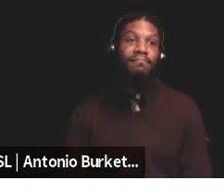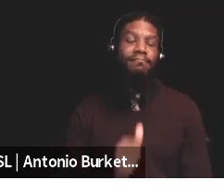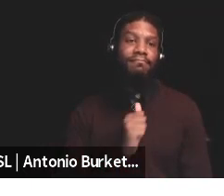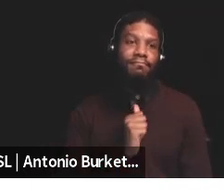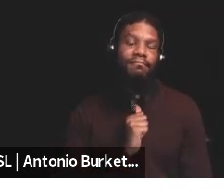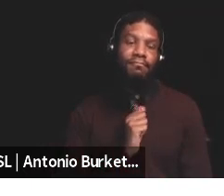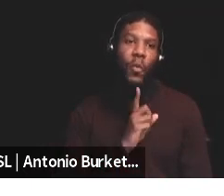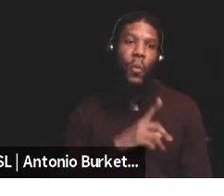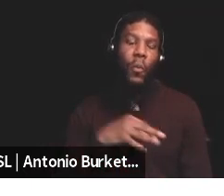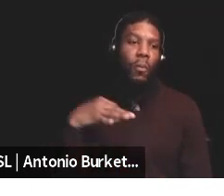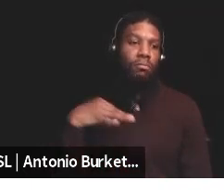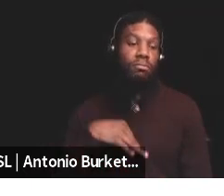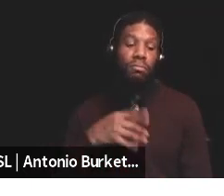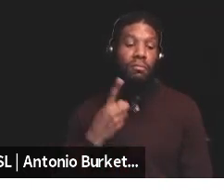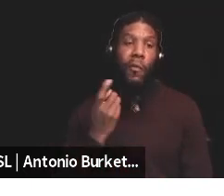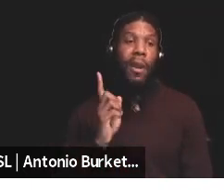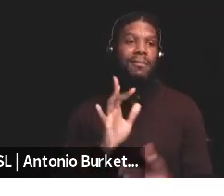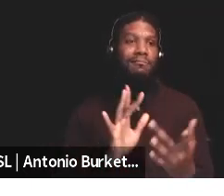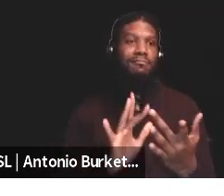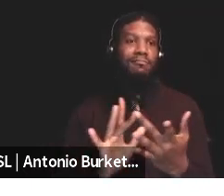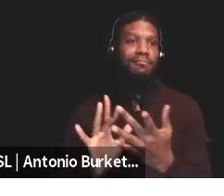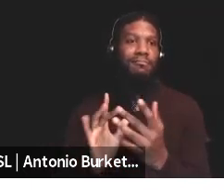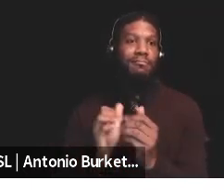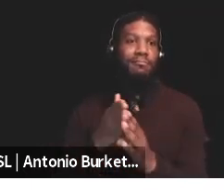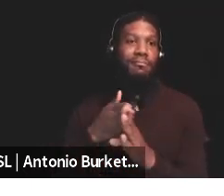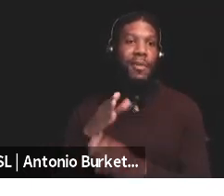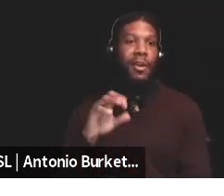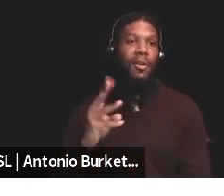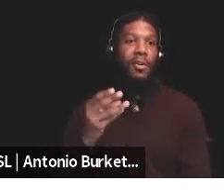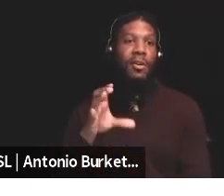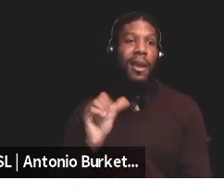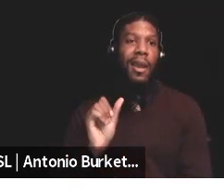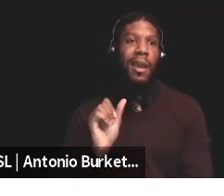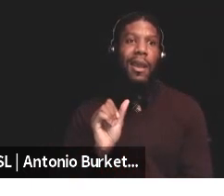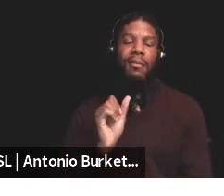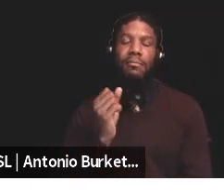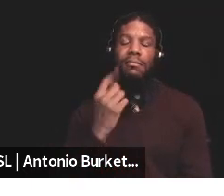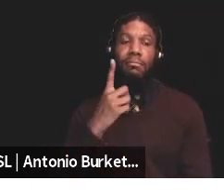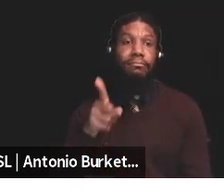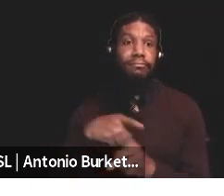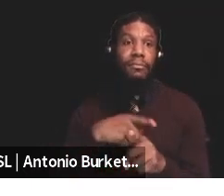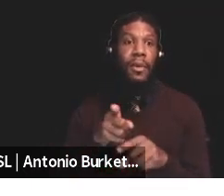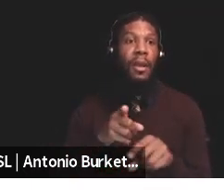the connections I've made in OWCA, especially during the shift to emergency remote teaching.